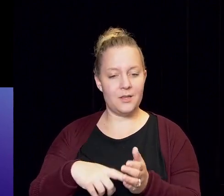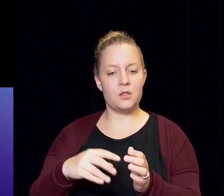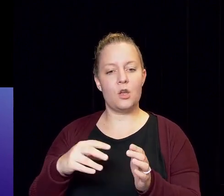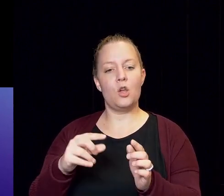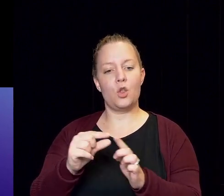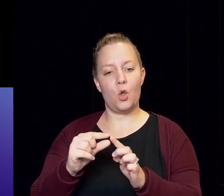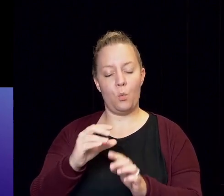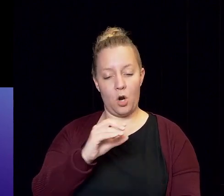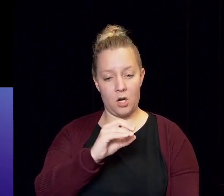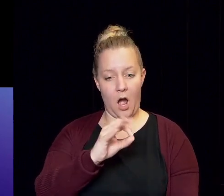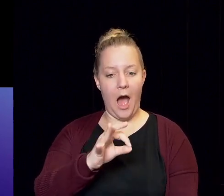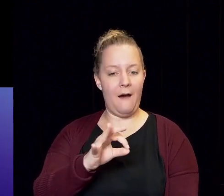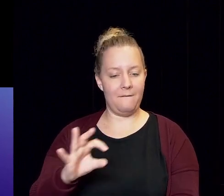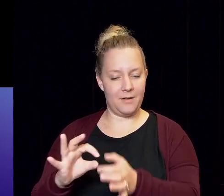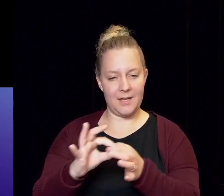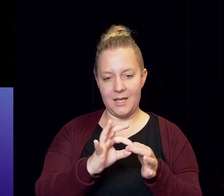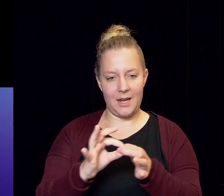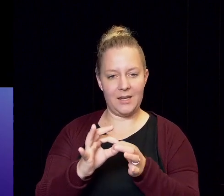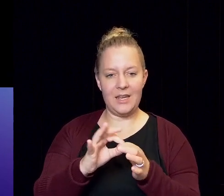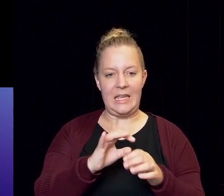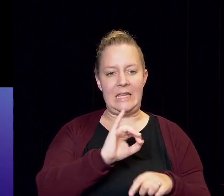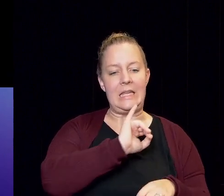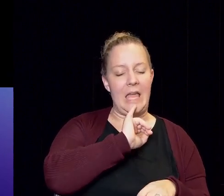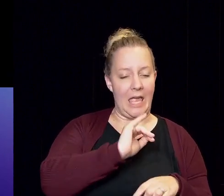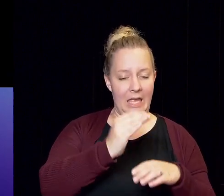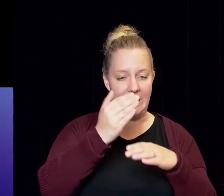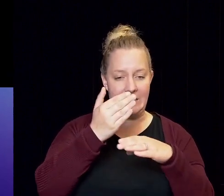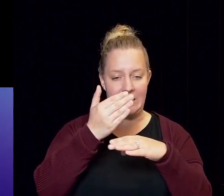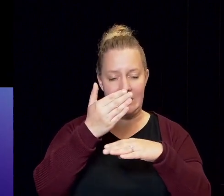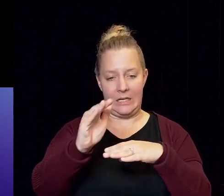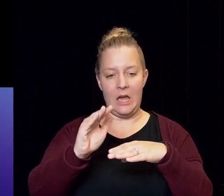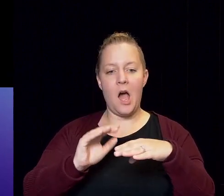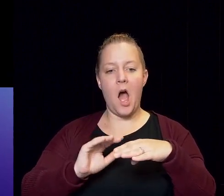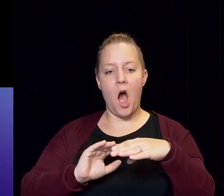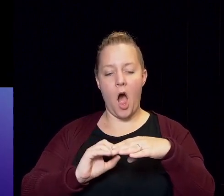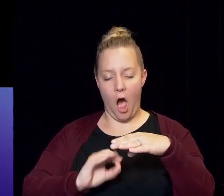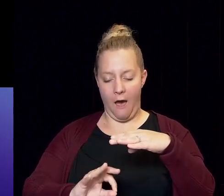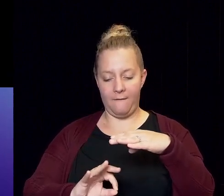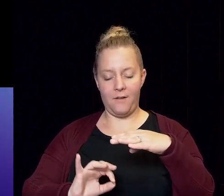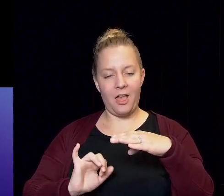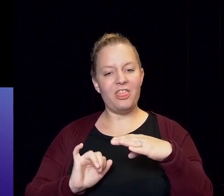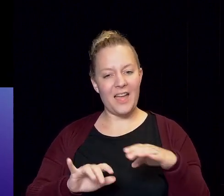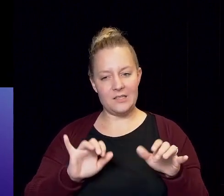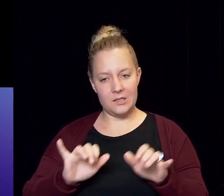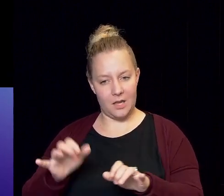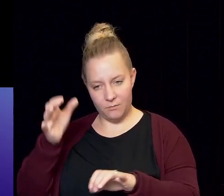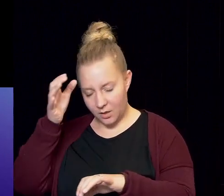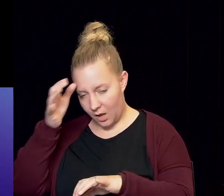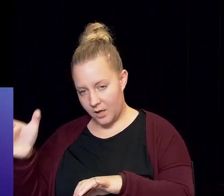that whole. So, it's kind of like "is over of". That's essentially the same thing right here as the part